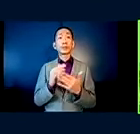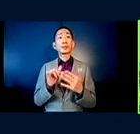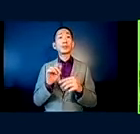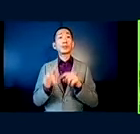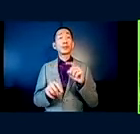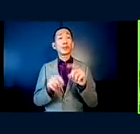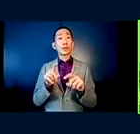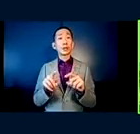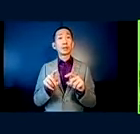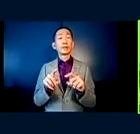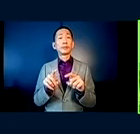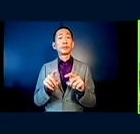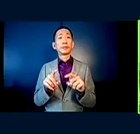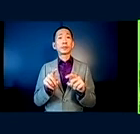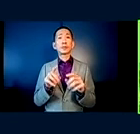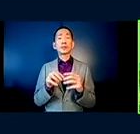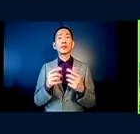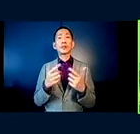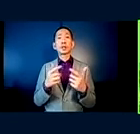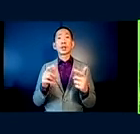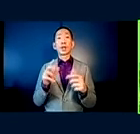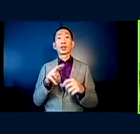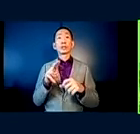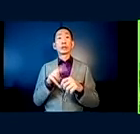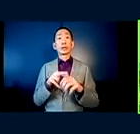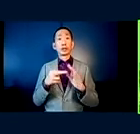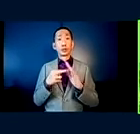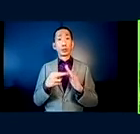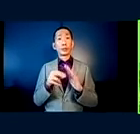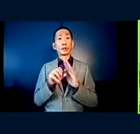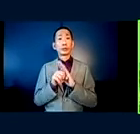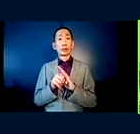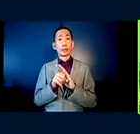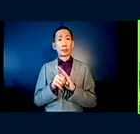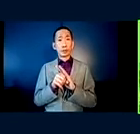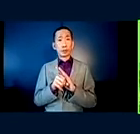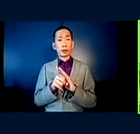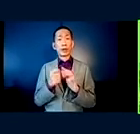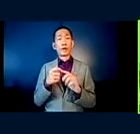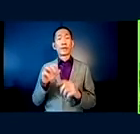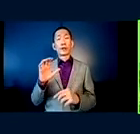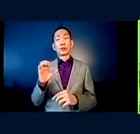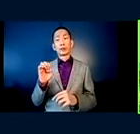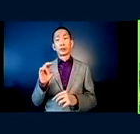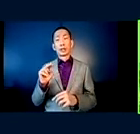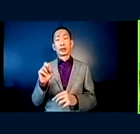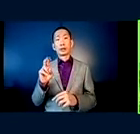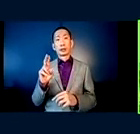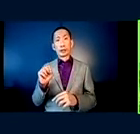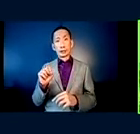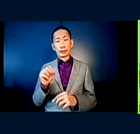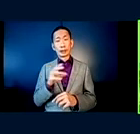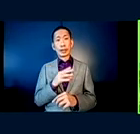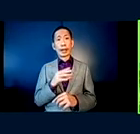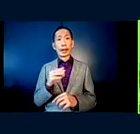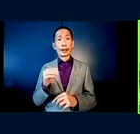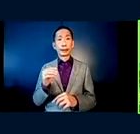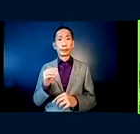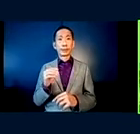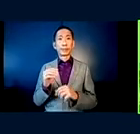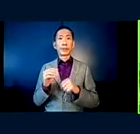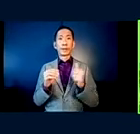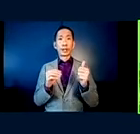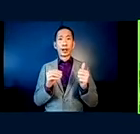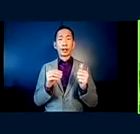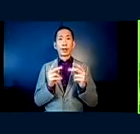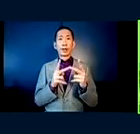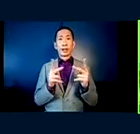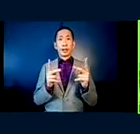QUESTIONS BUT DO BETTER DATA